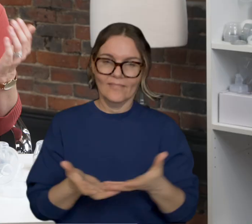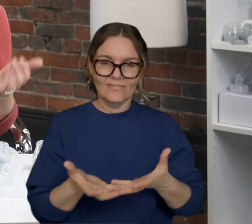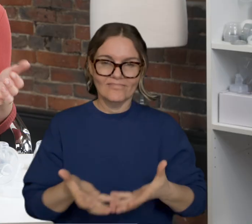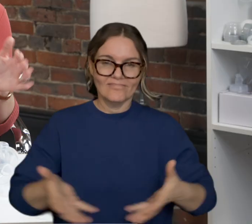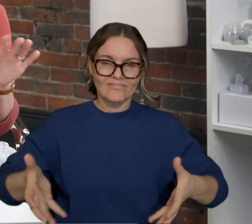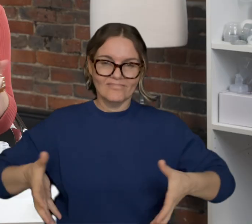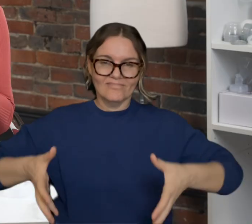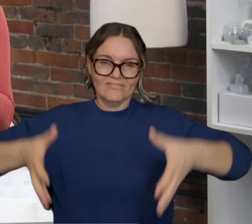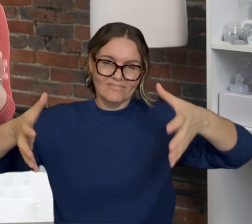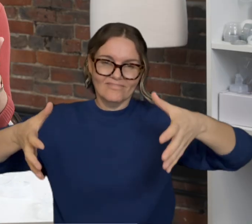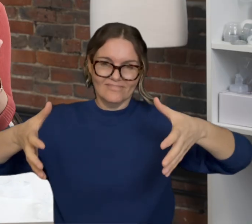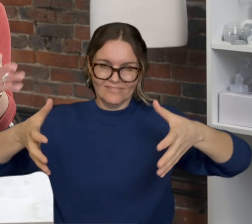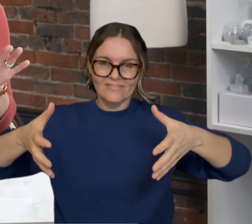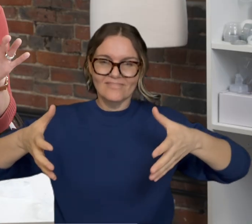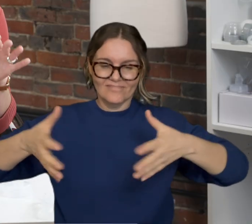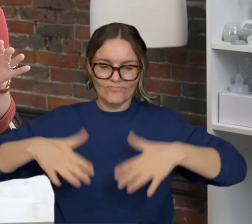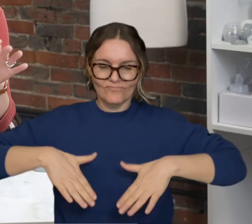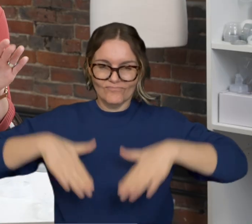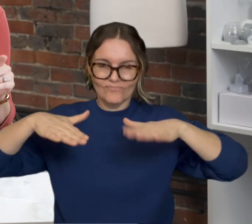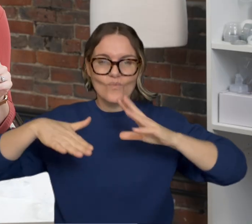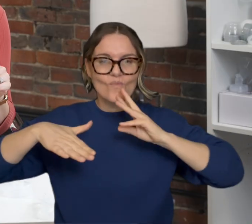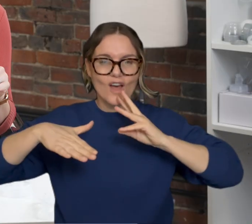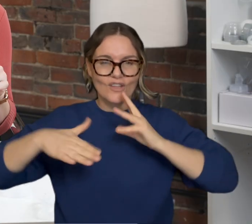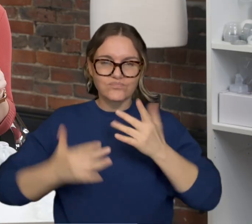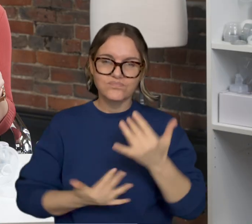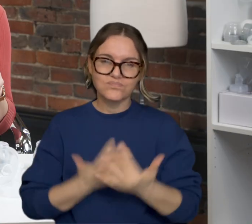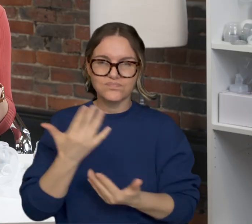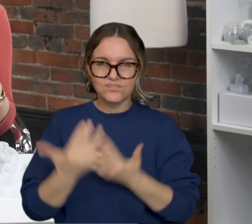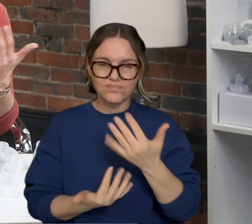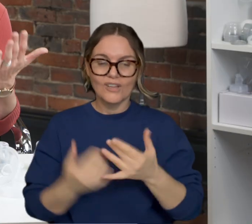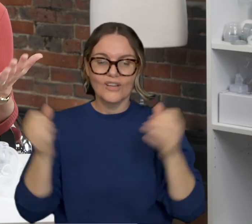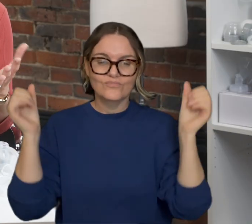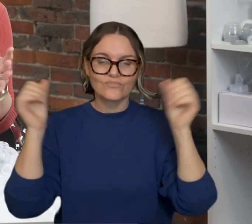for boiling your parts are already separated and clean from your last session and you're just going